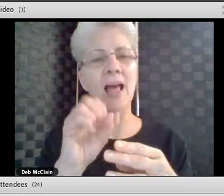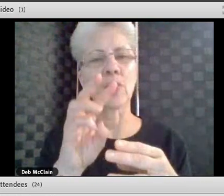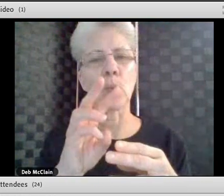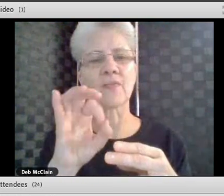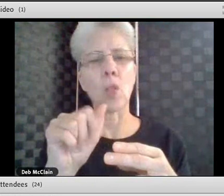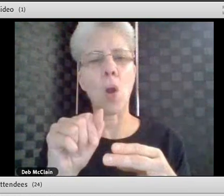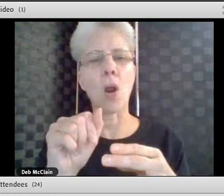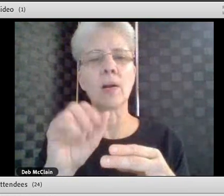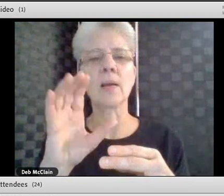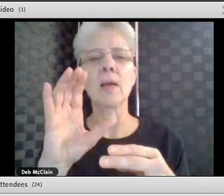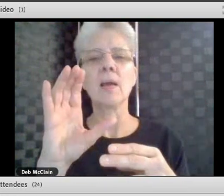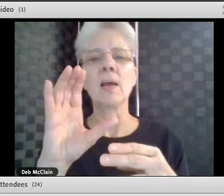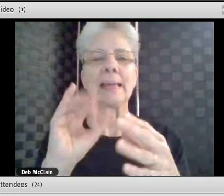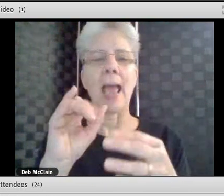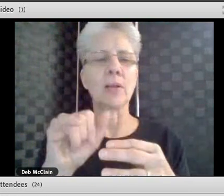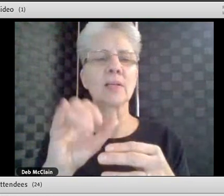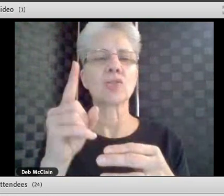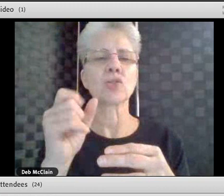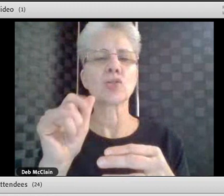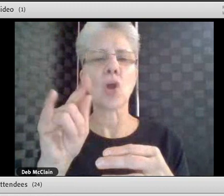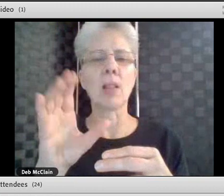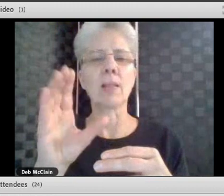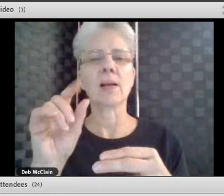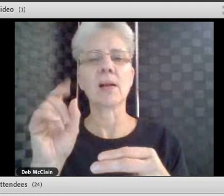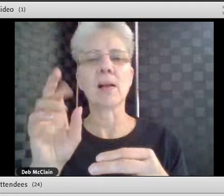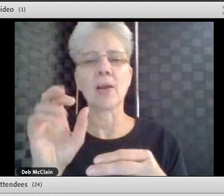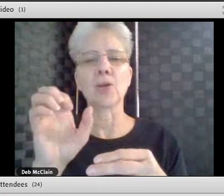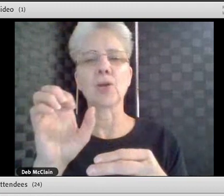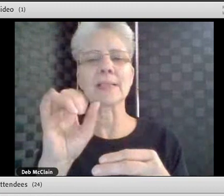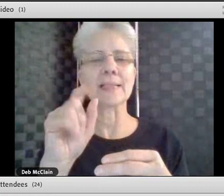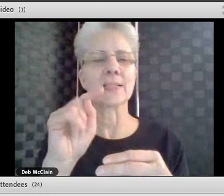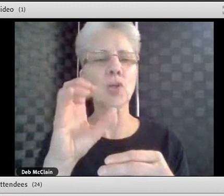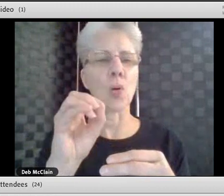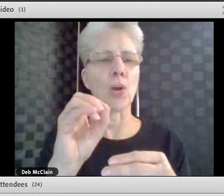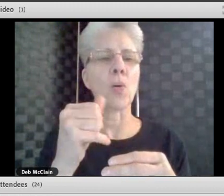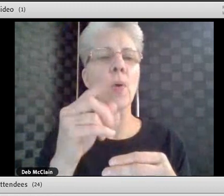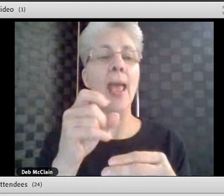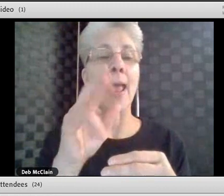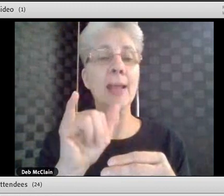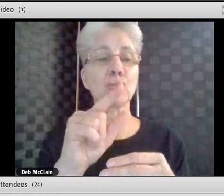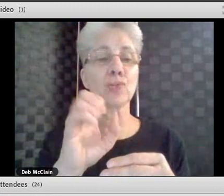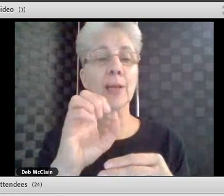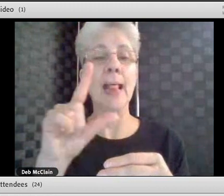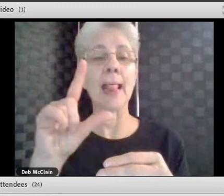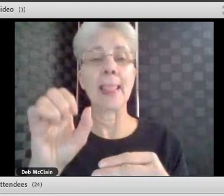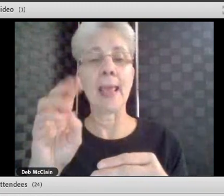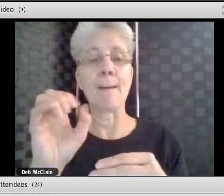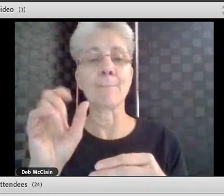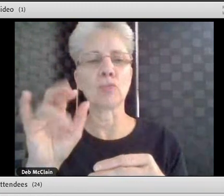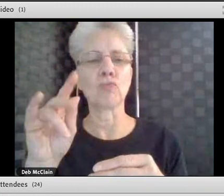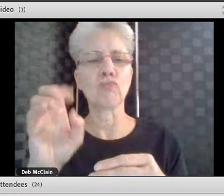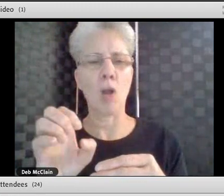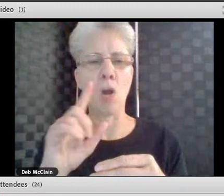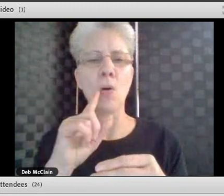So, you know, it includes the southwest Florida counties of Charlotte, Collier, DeSoto, Hendry, Lee, and Monroe. It's available to all library staff